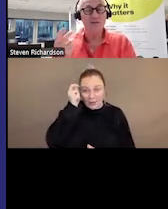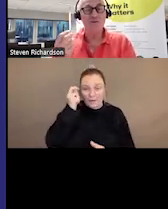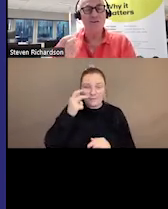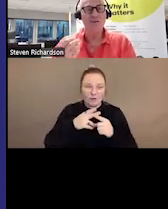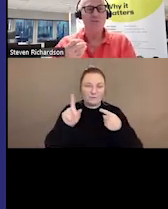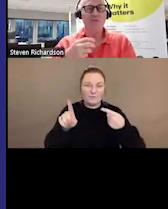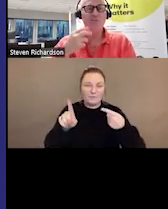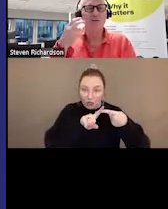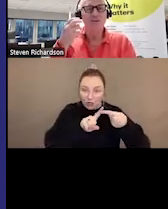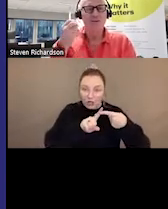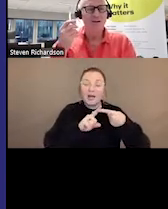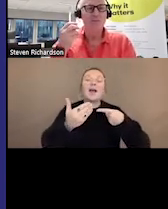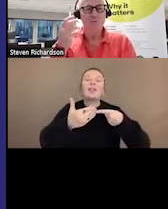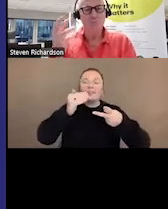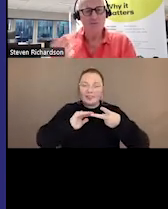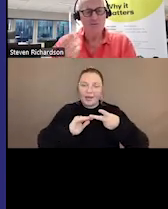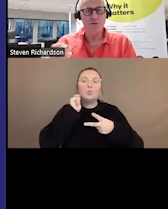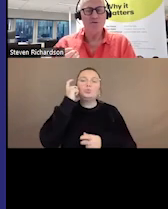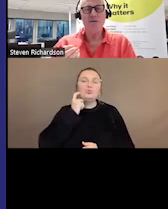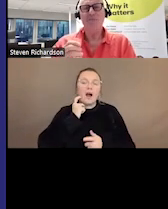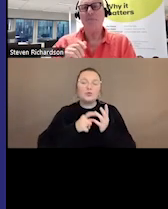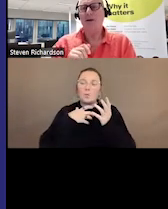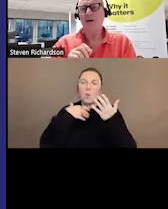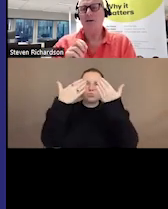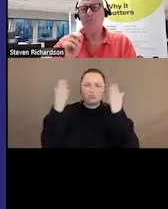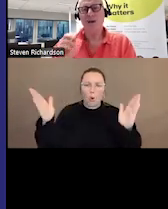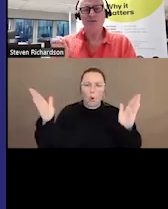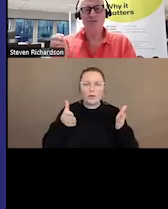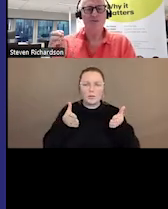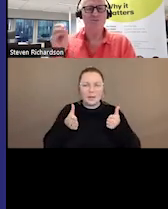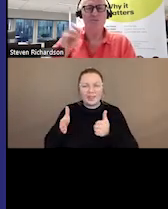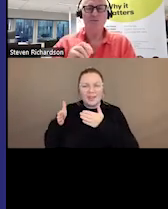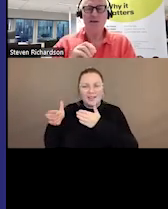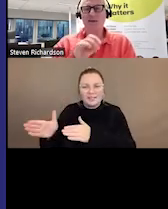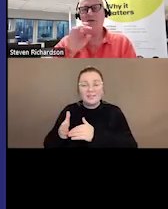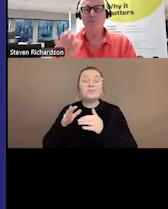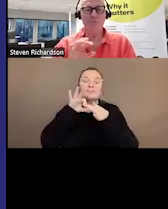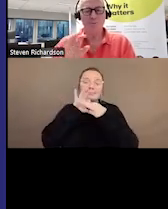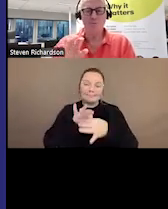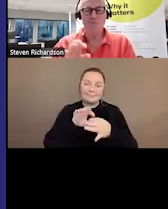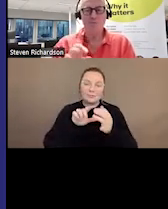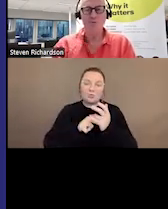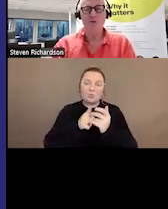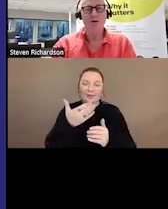try to hit upon some broad methodology in relation to Giving Day and how it might work for you.